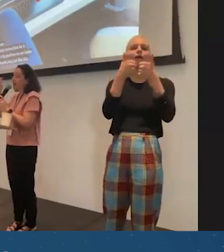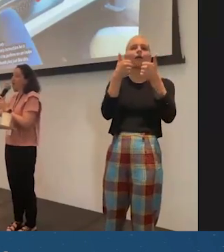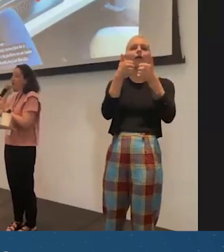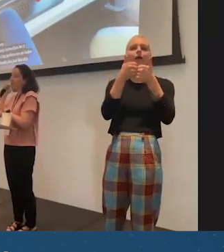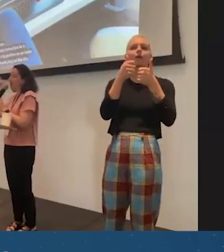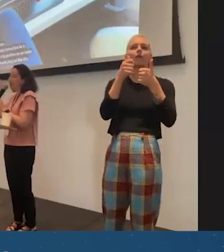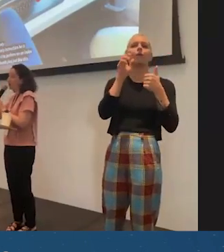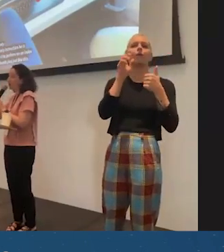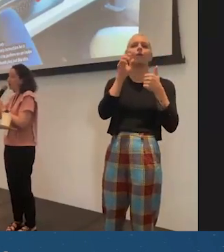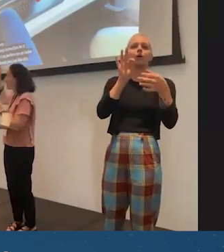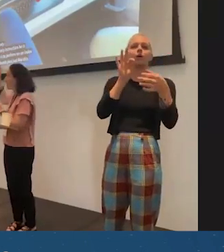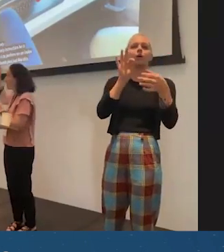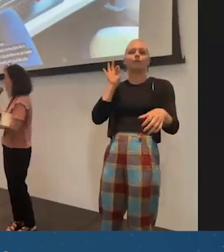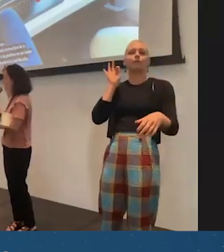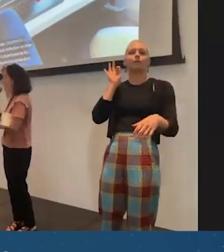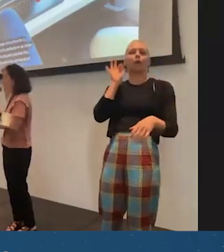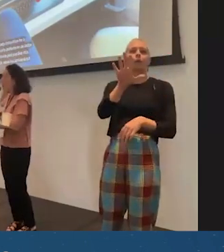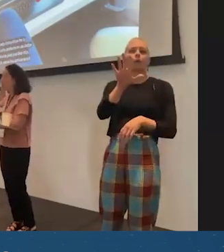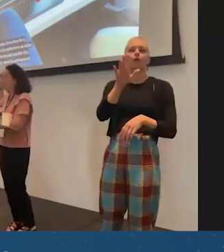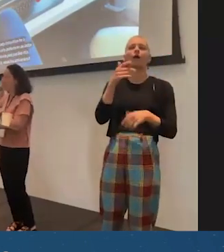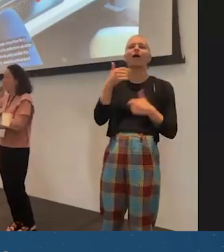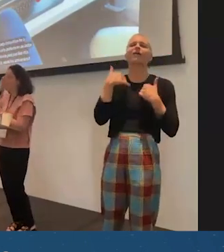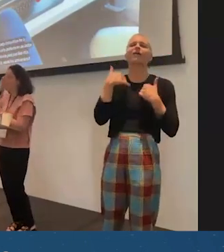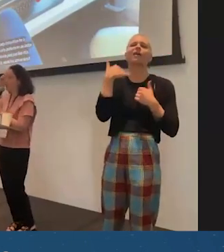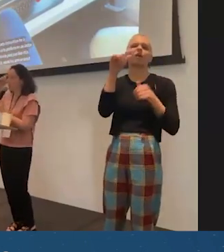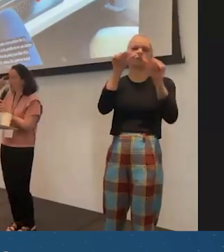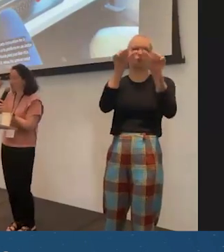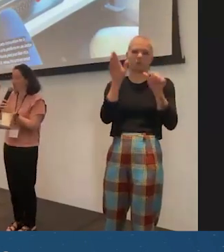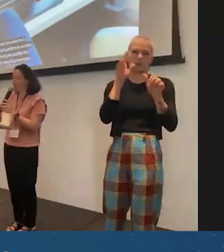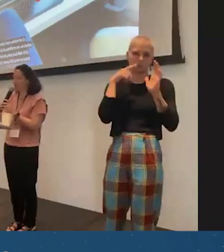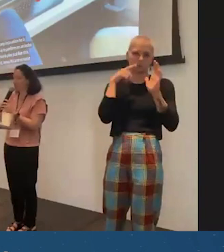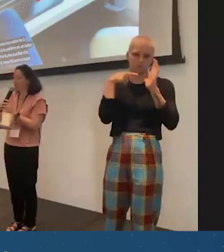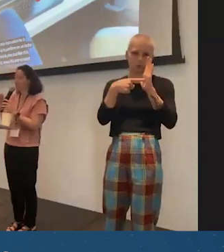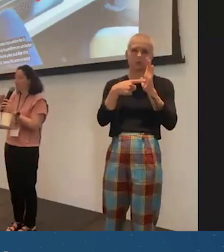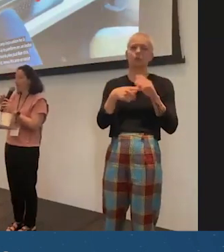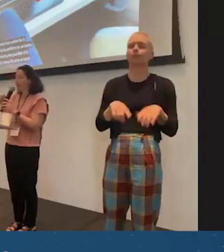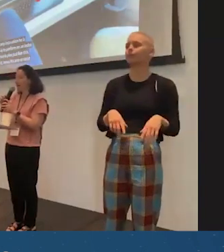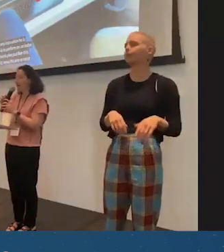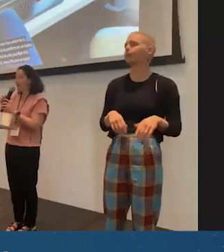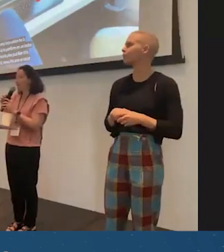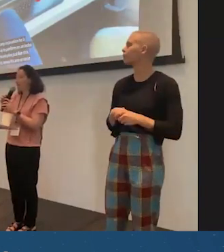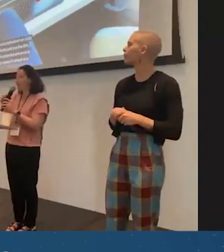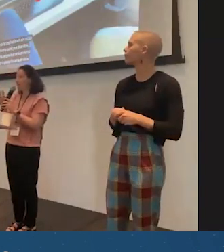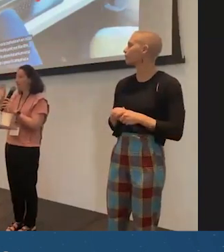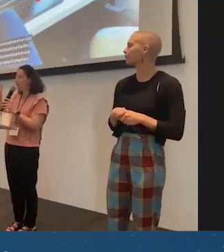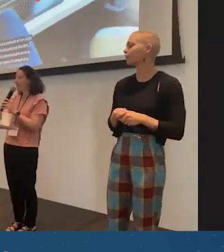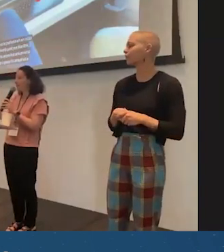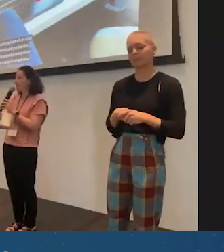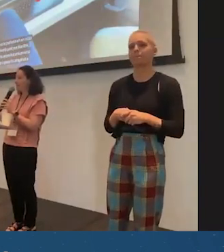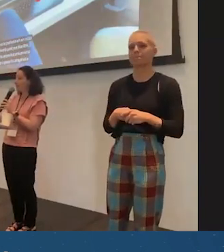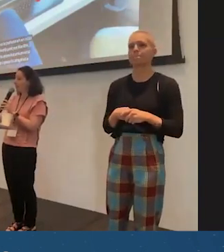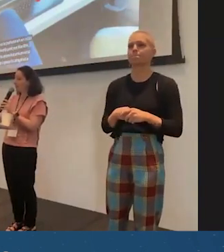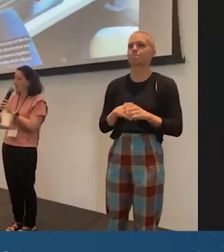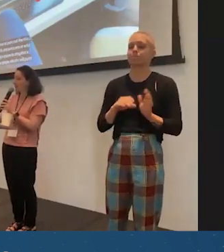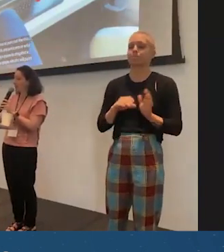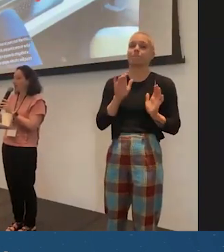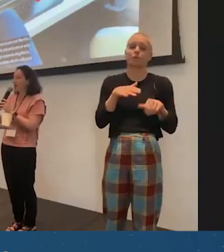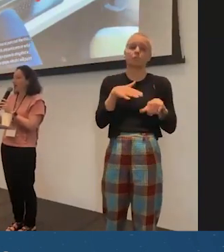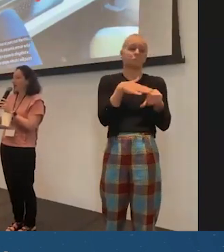a shape, a yellow shape, which I'll point out to you when we show the video. That's all he was instructed.